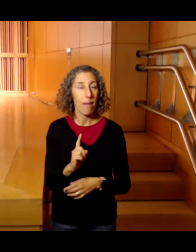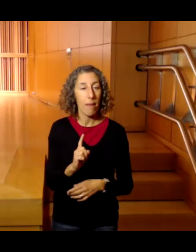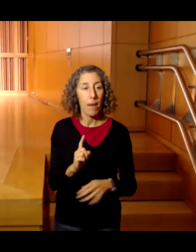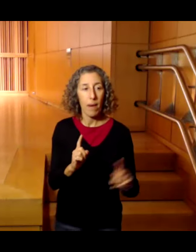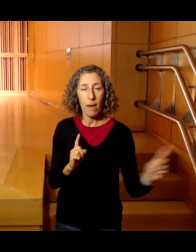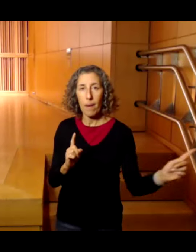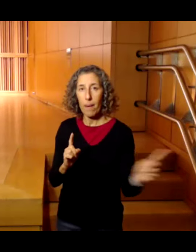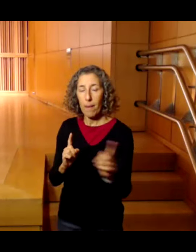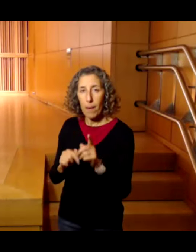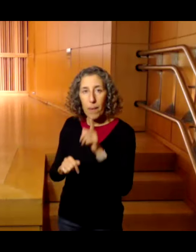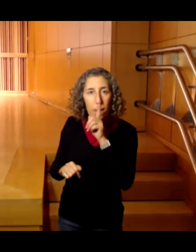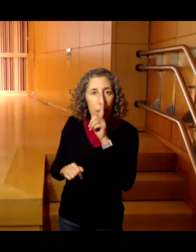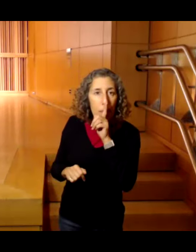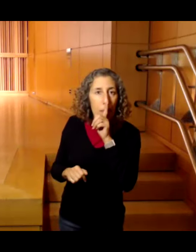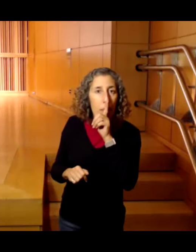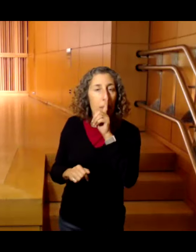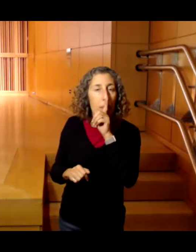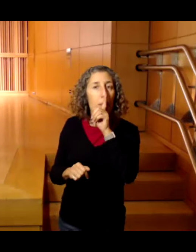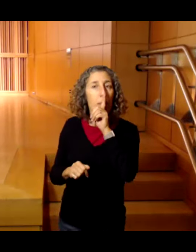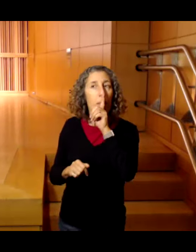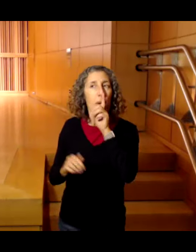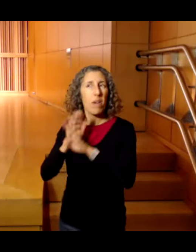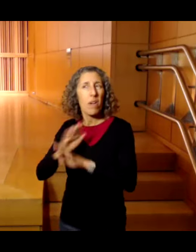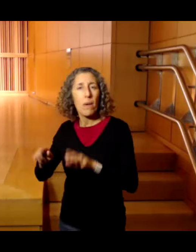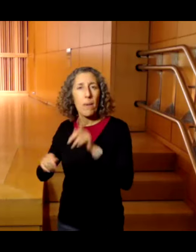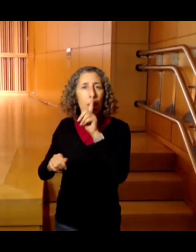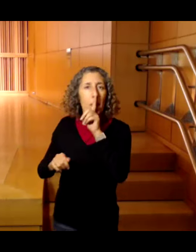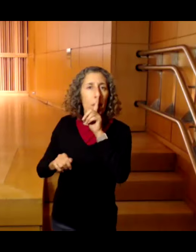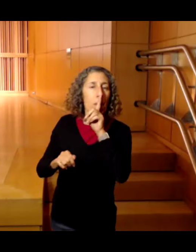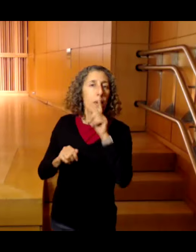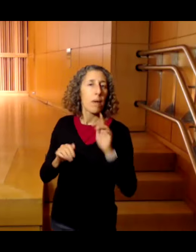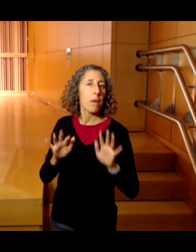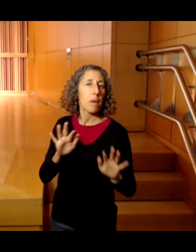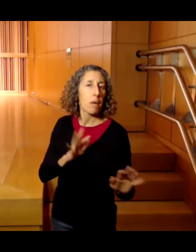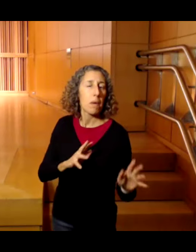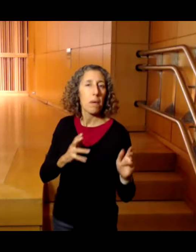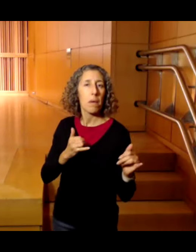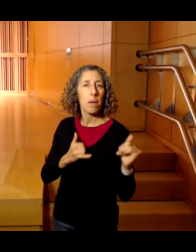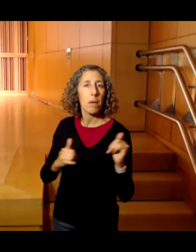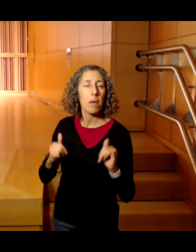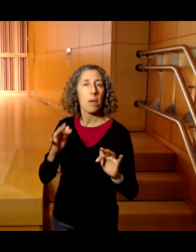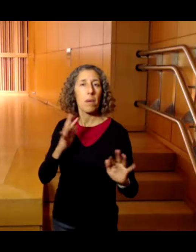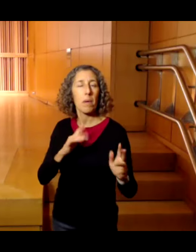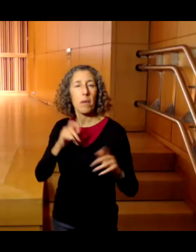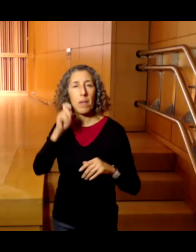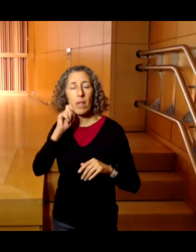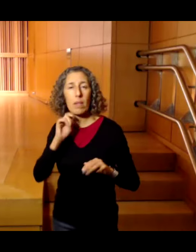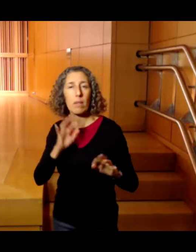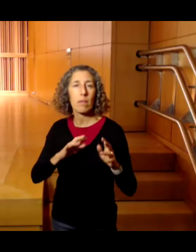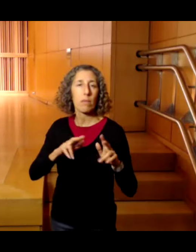So that they could listen to the creaking, the moaning, the complaints, and the yelps of a couple fumbling through sex.